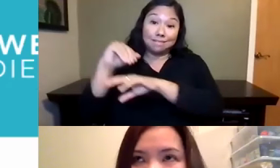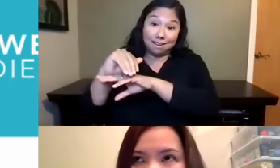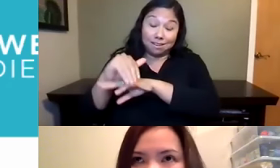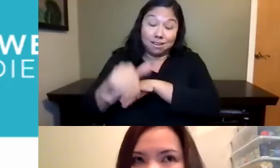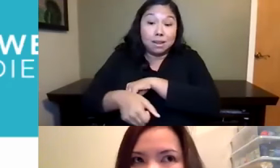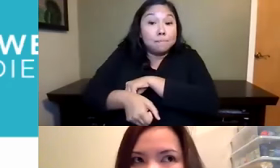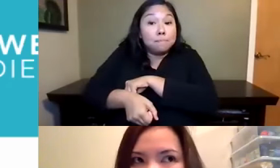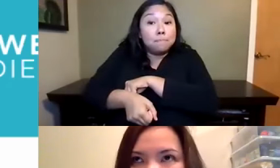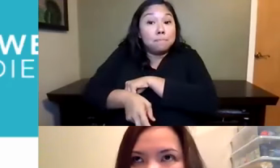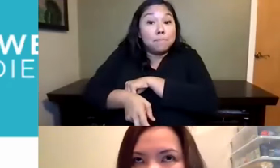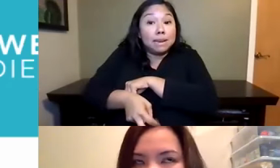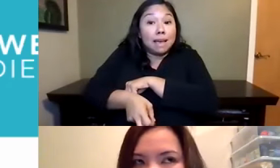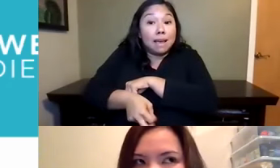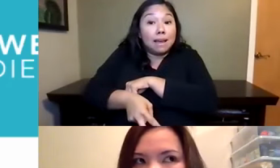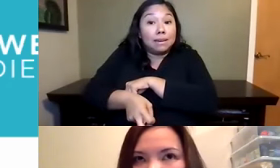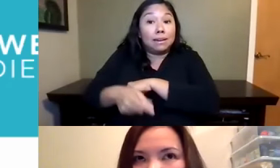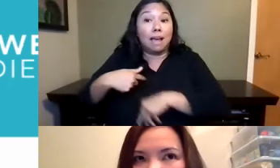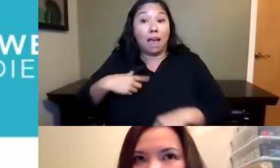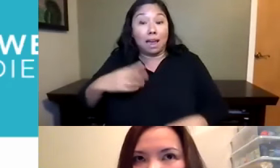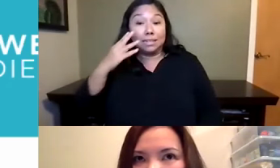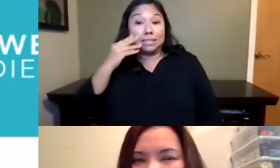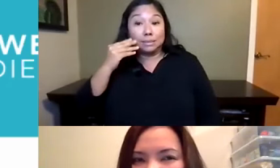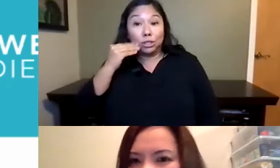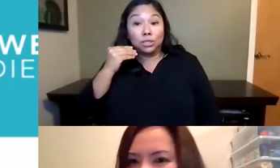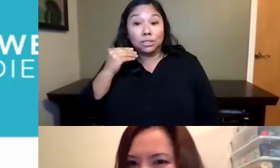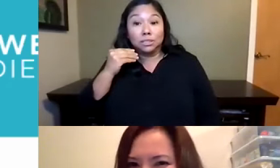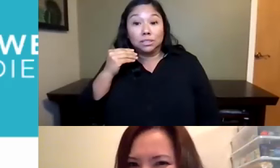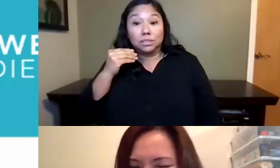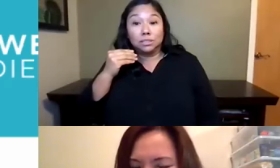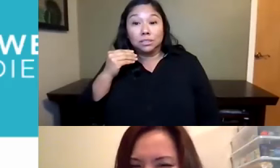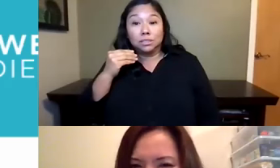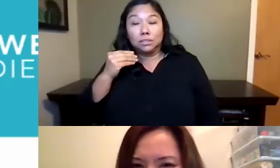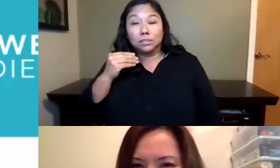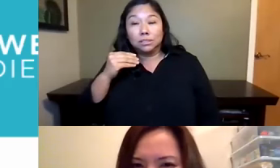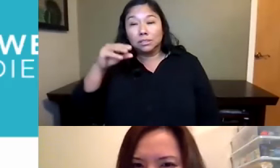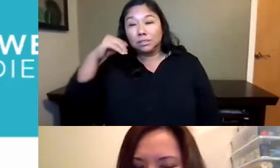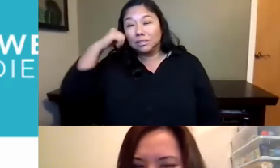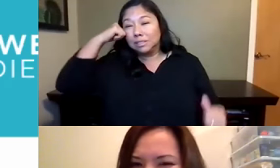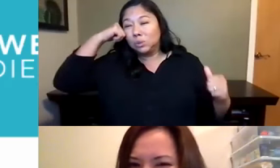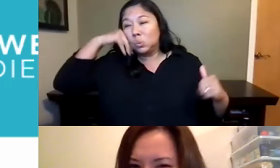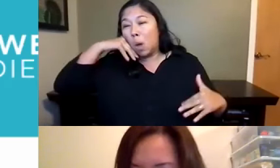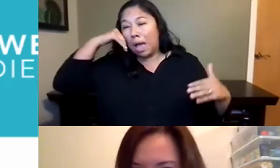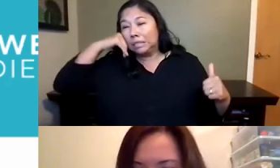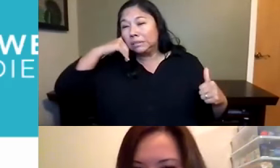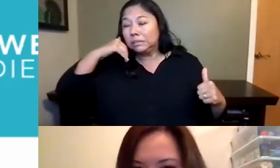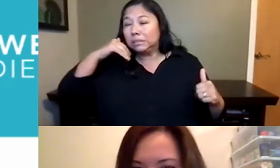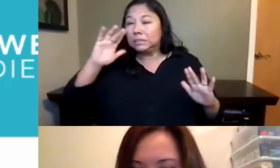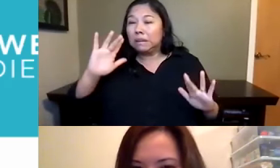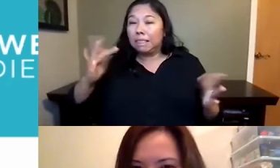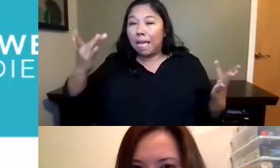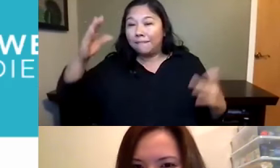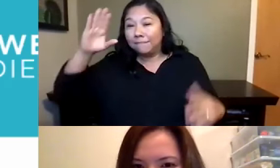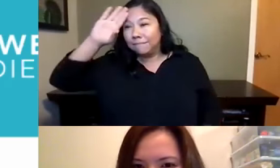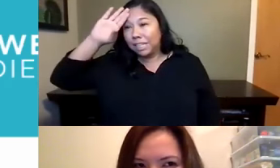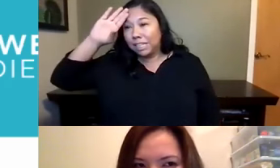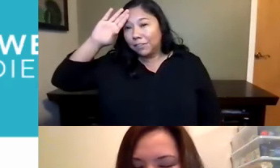I was experiencing night sweats and mild fever so I was awake several times.